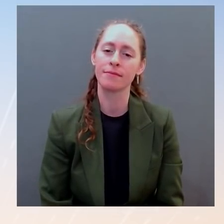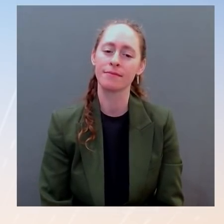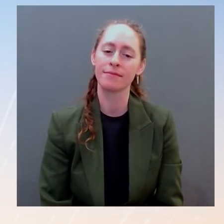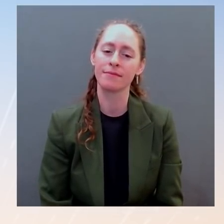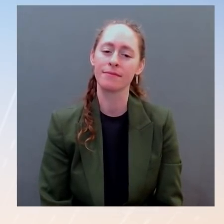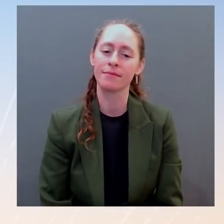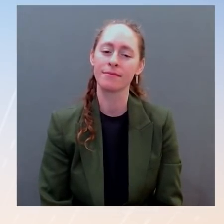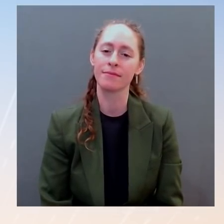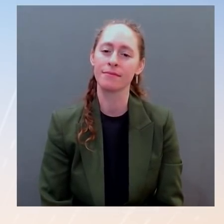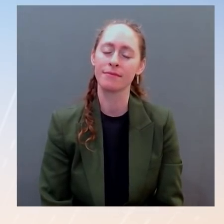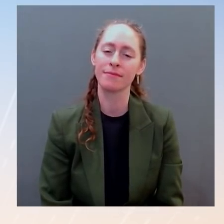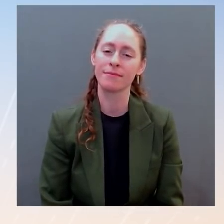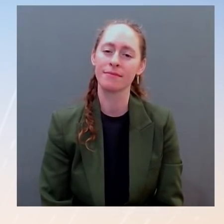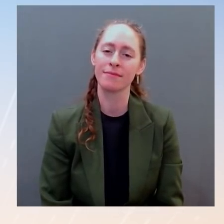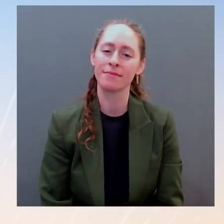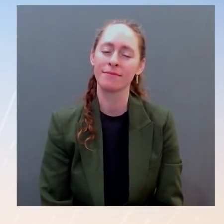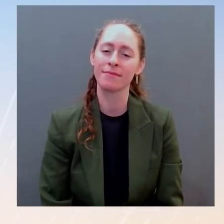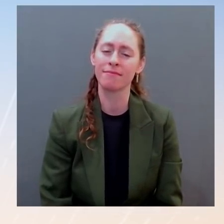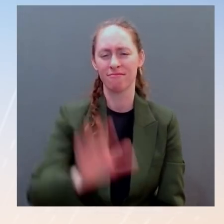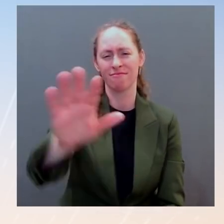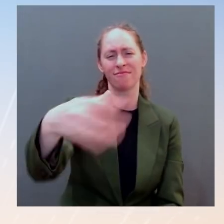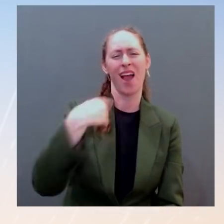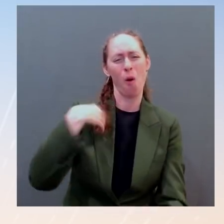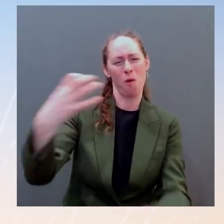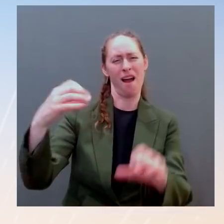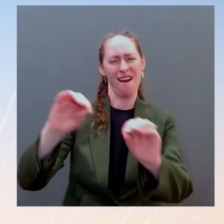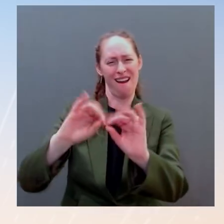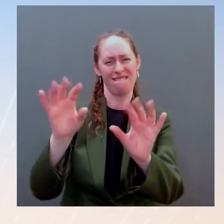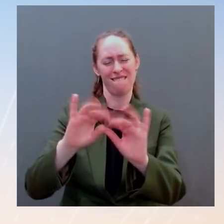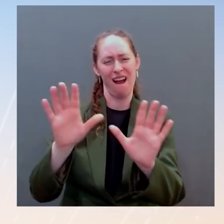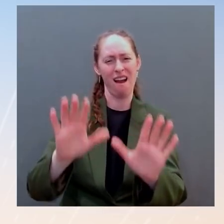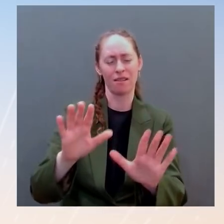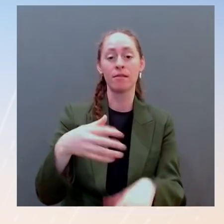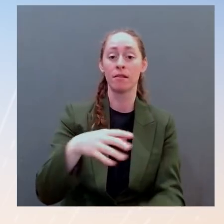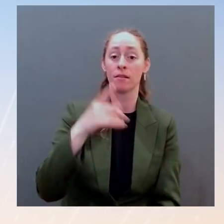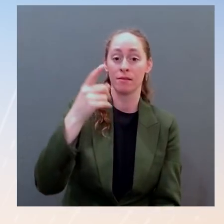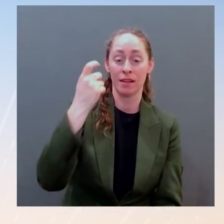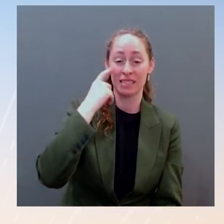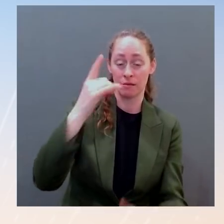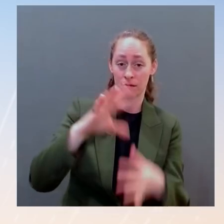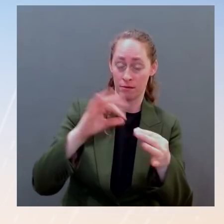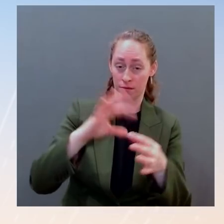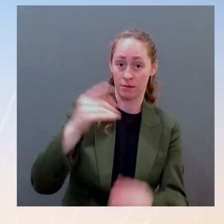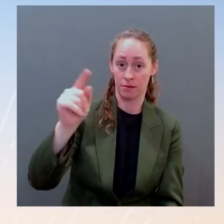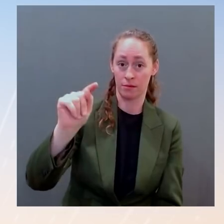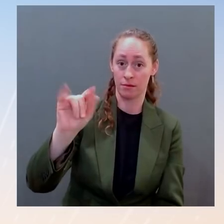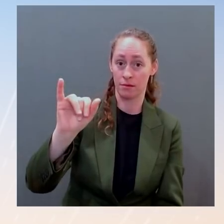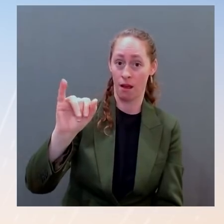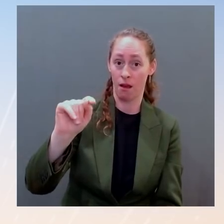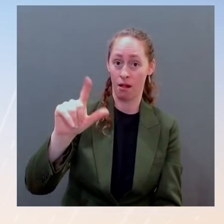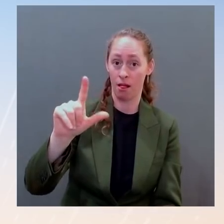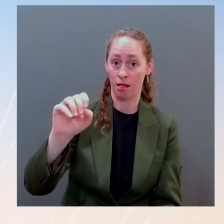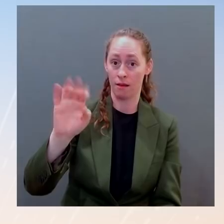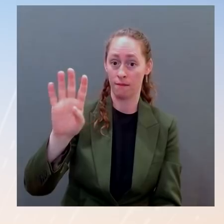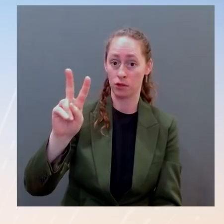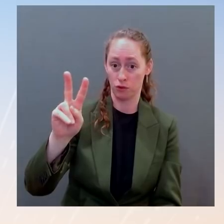I know you're prepared to lift the current policy on May 23rd. Are you saying that will happen unless Congress acts?